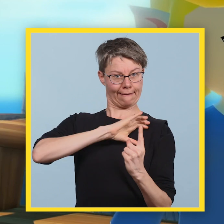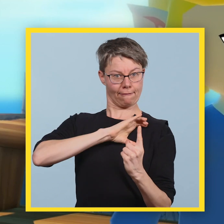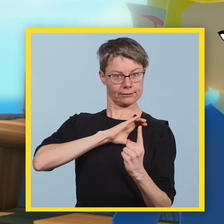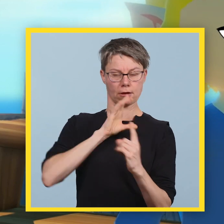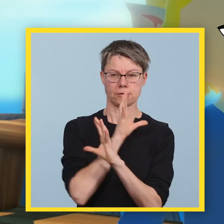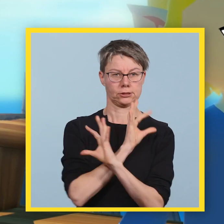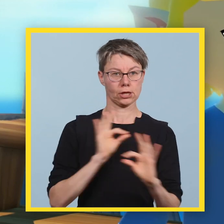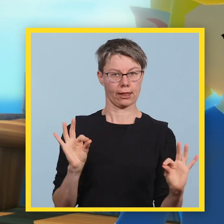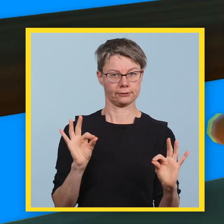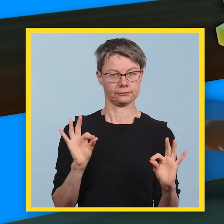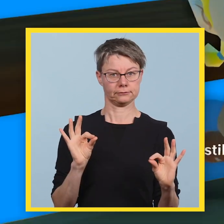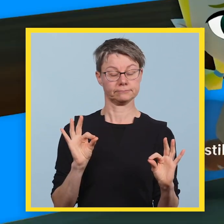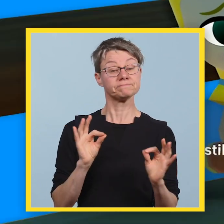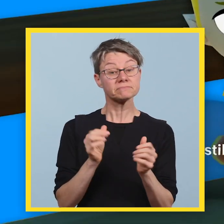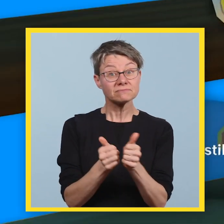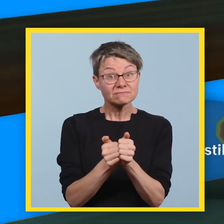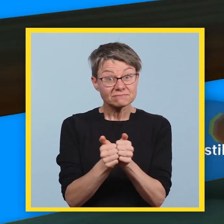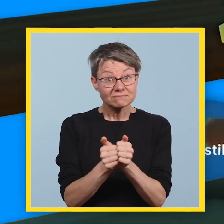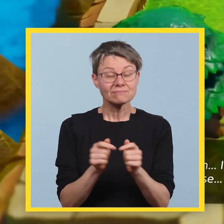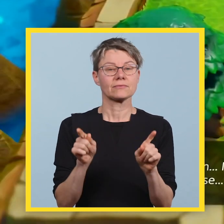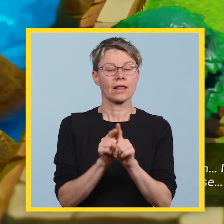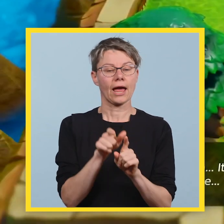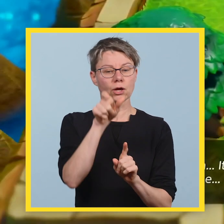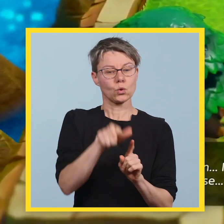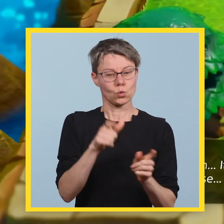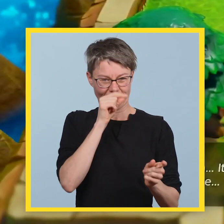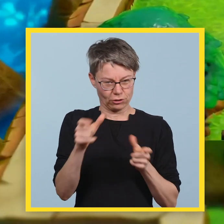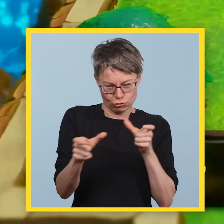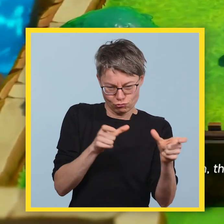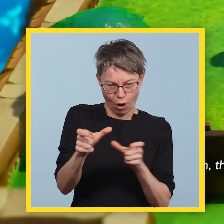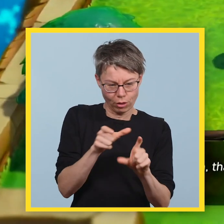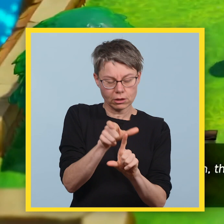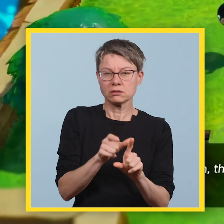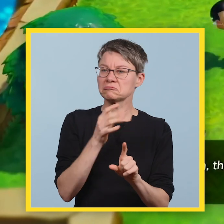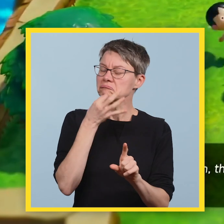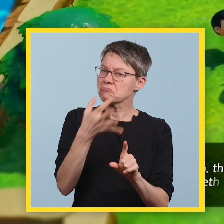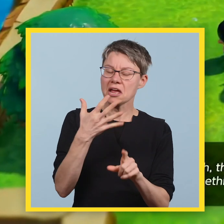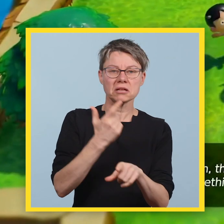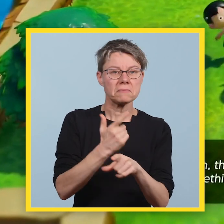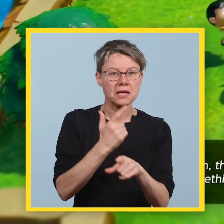In video games, that's where the main playable character rarely speaks or has little to no dialogue,